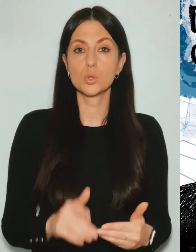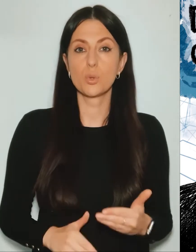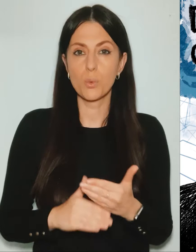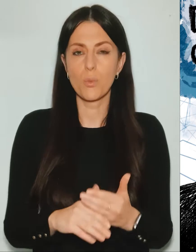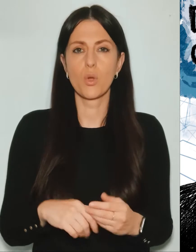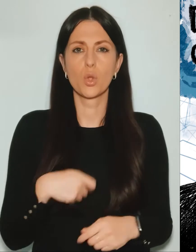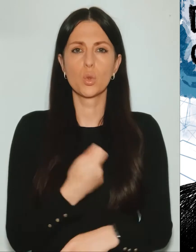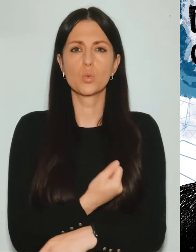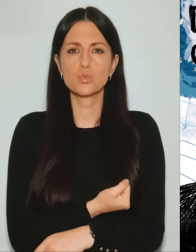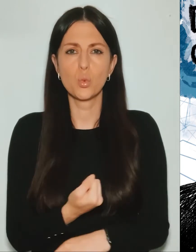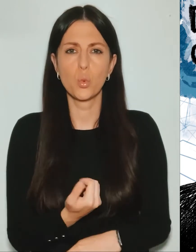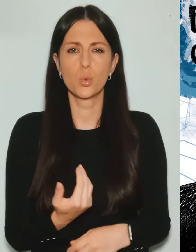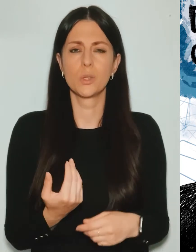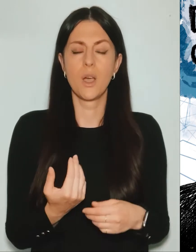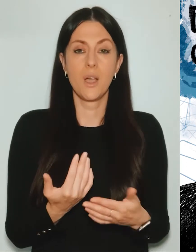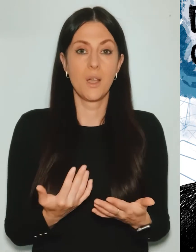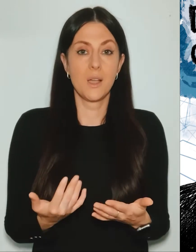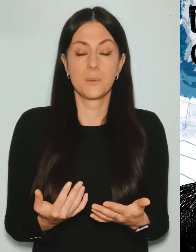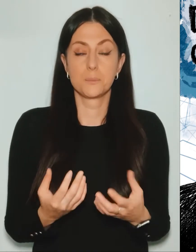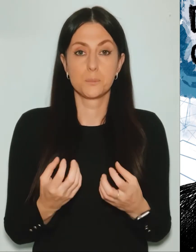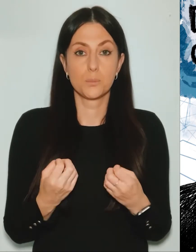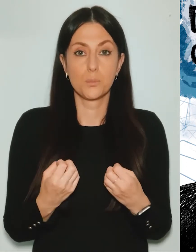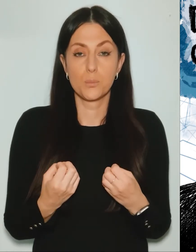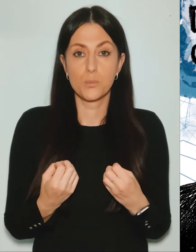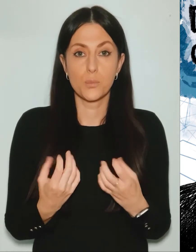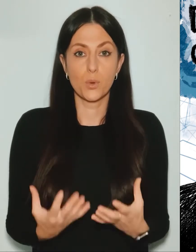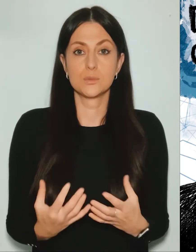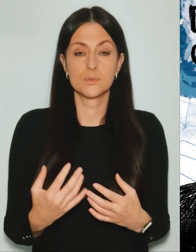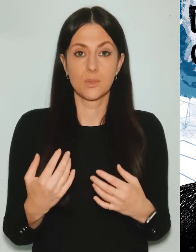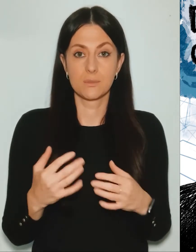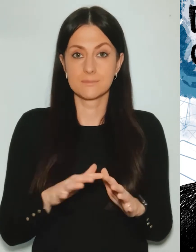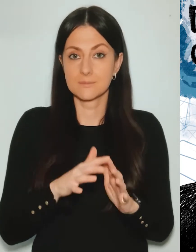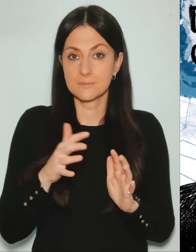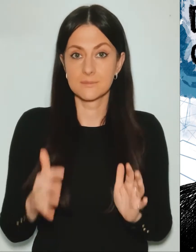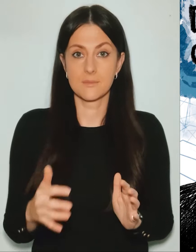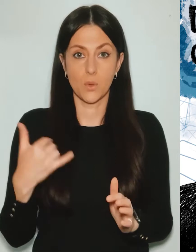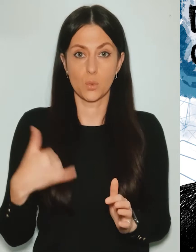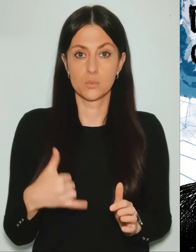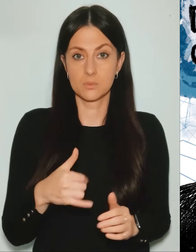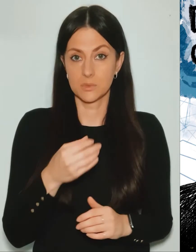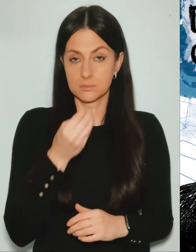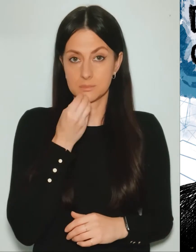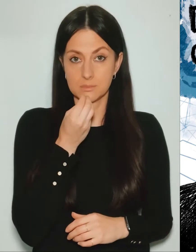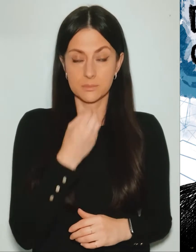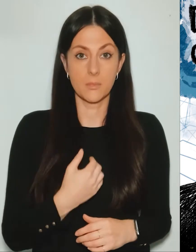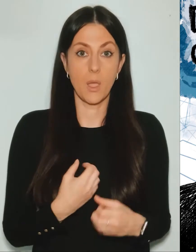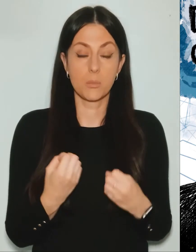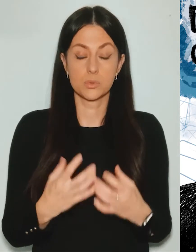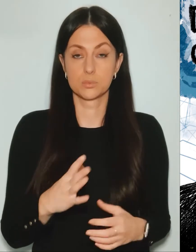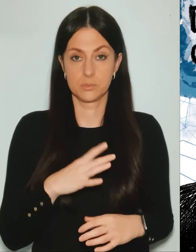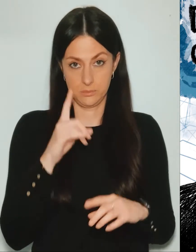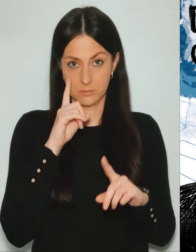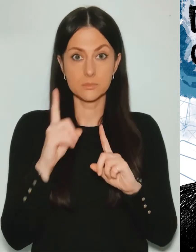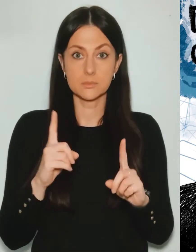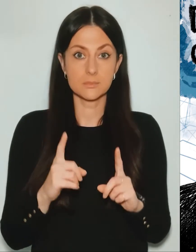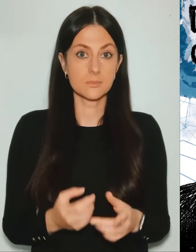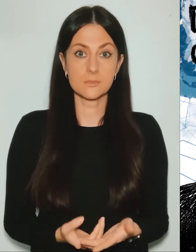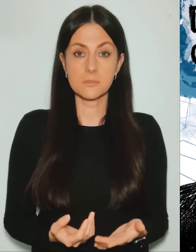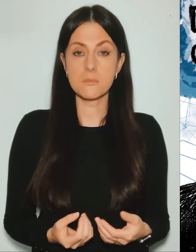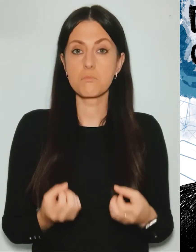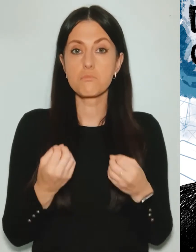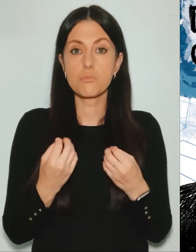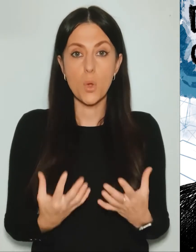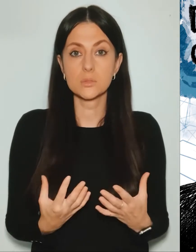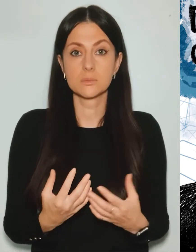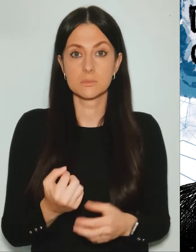and a whole, just a whole, big bag of food. I was shocked, just for a "thank you" he gave me this...